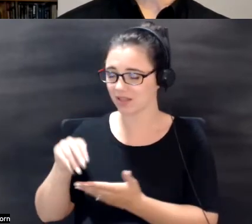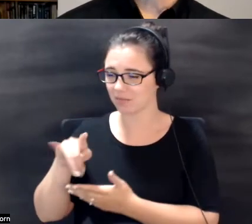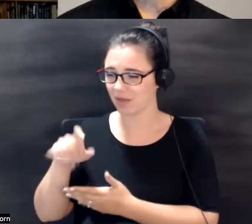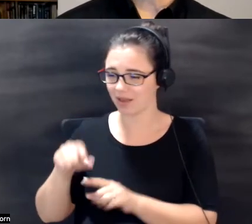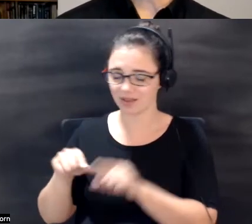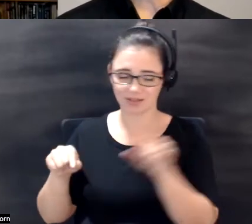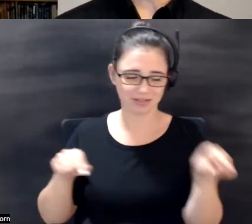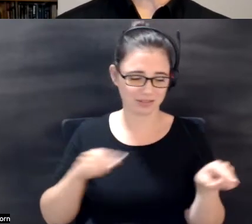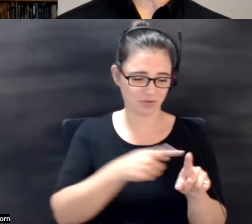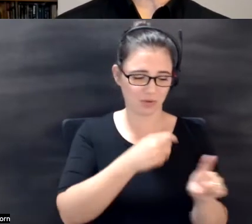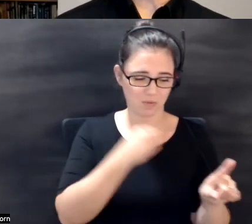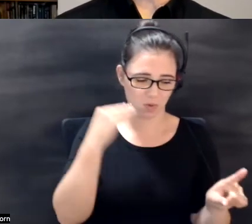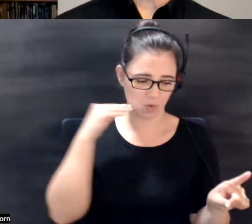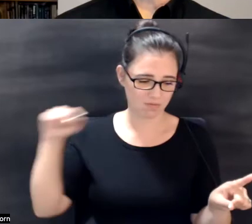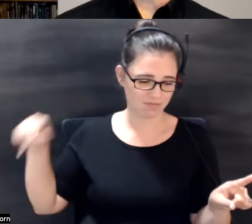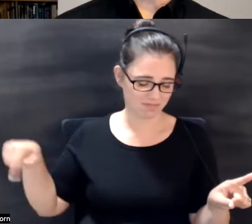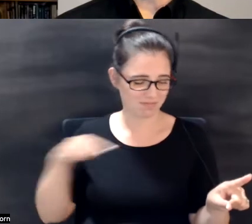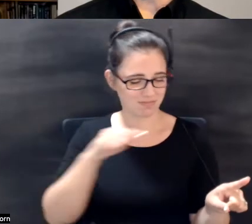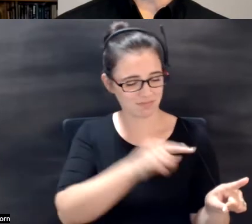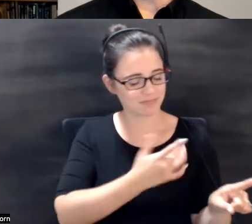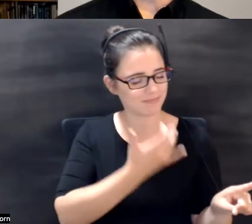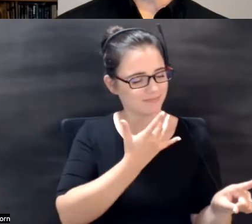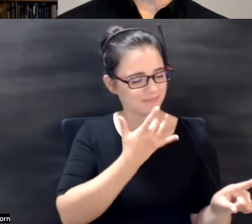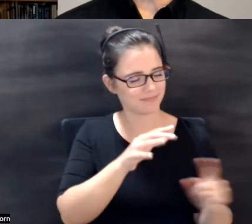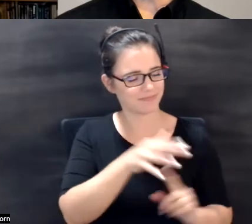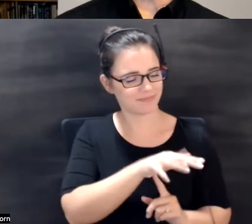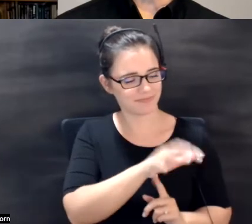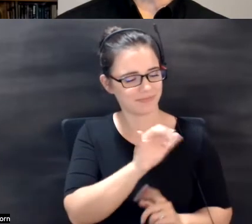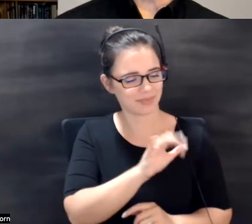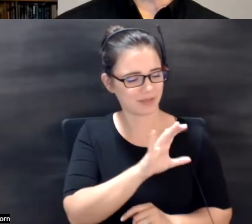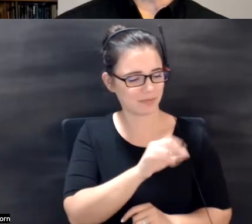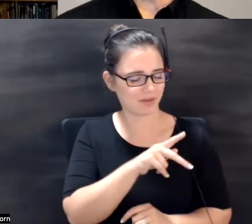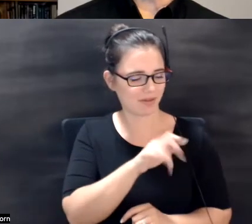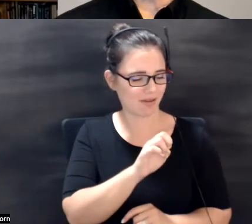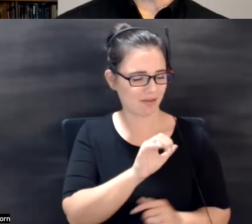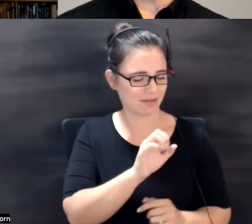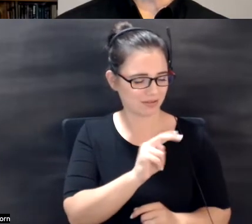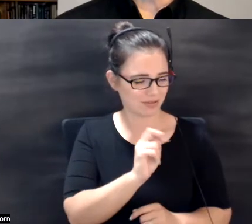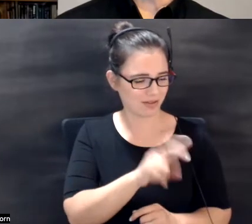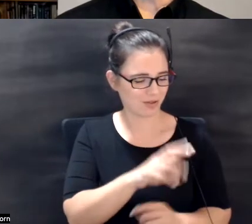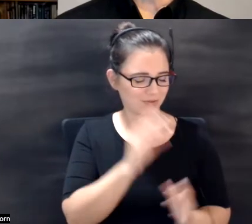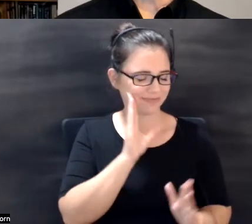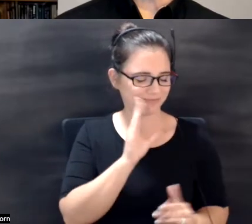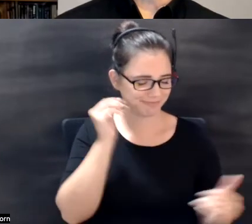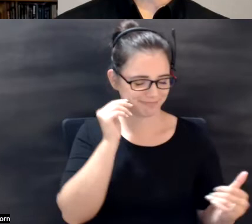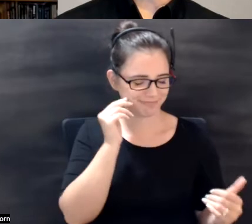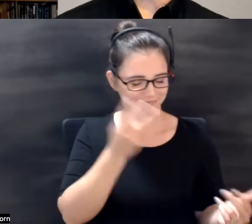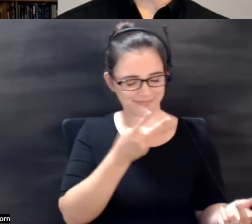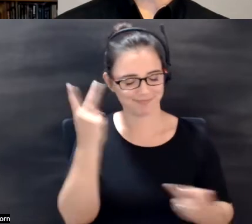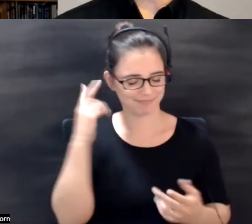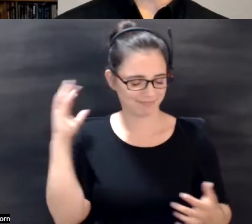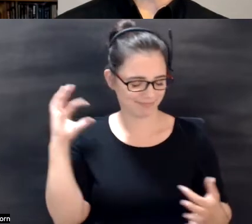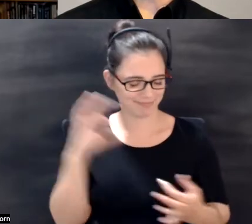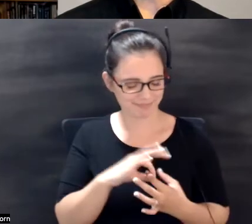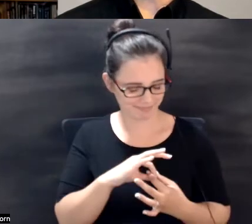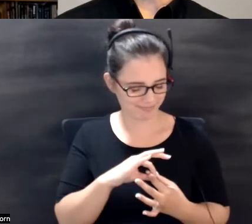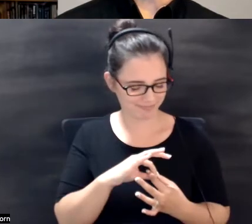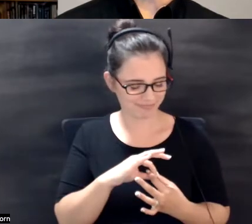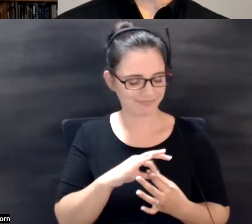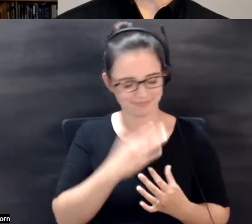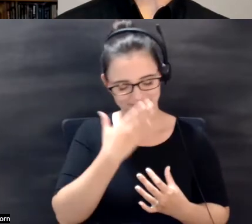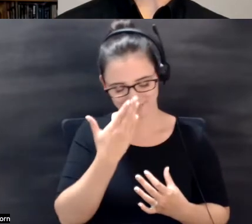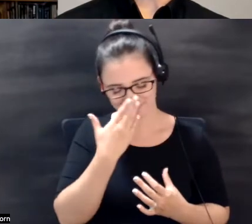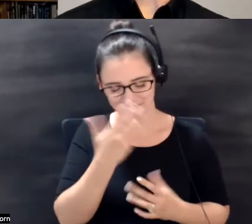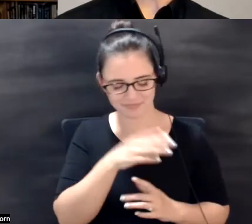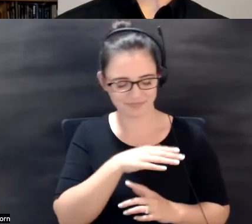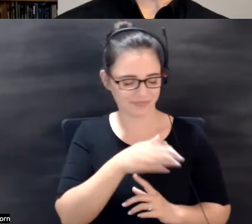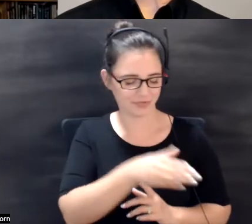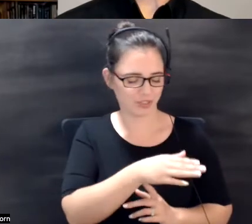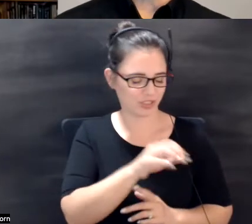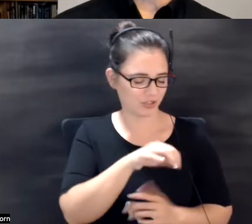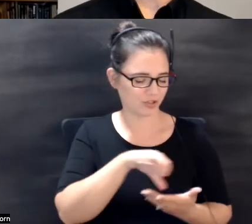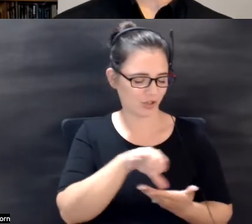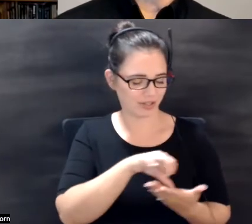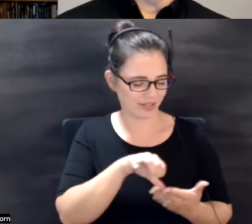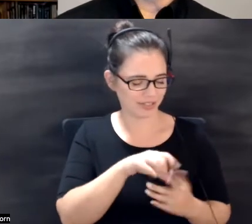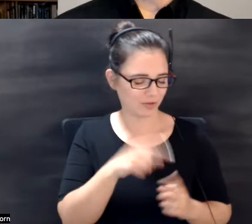she tastes leaves like cough now and smiles being fermented fish sauce from her lips now